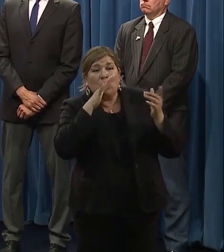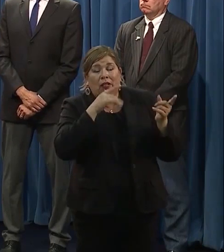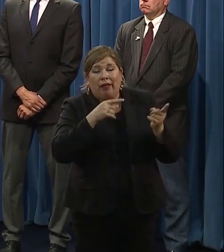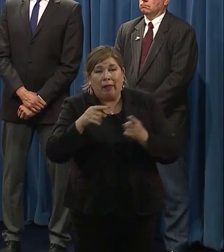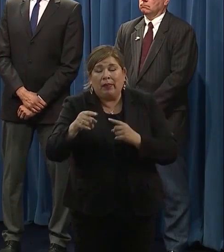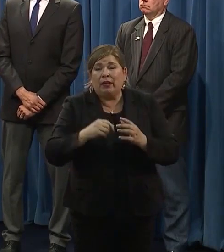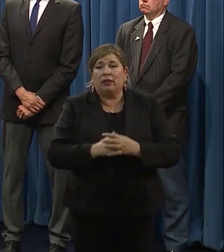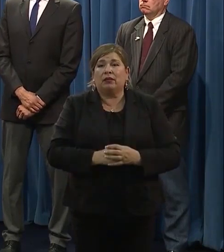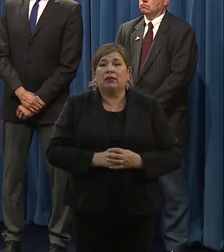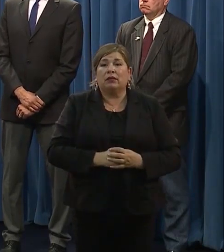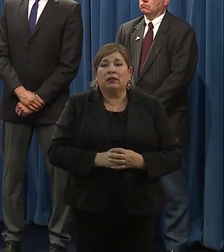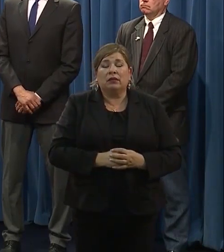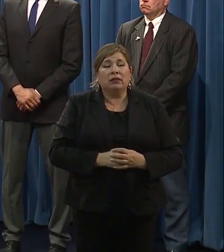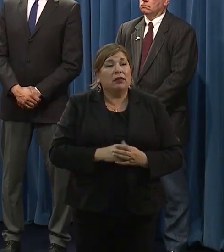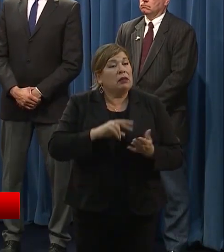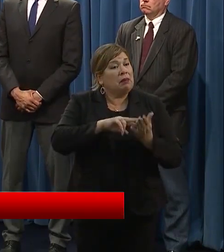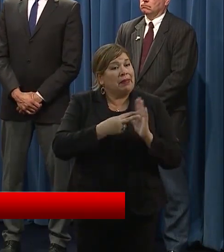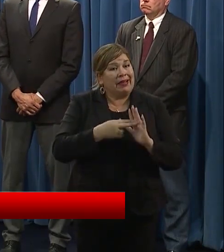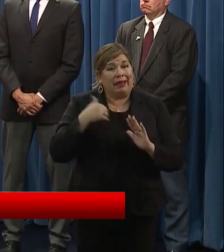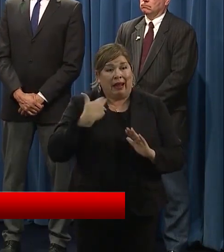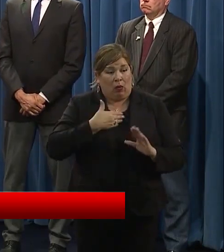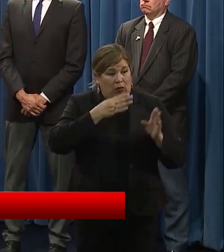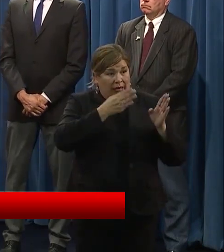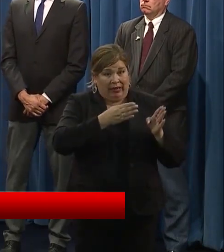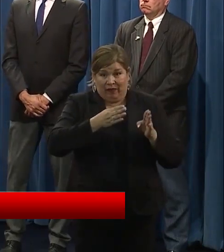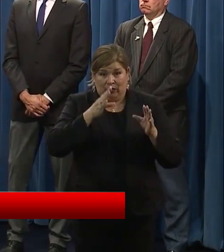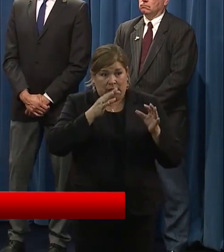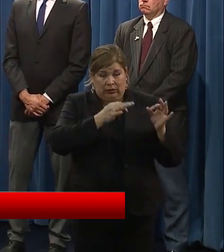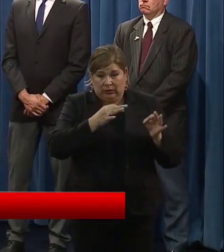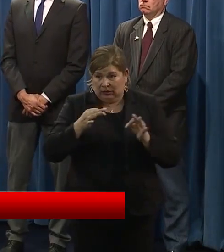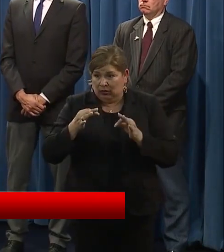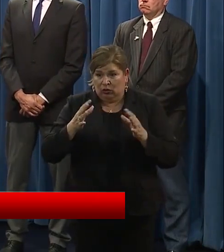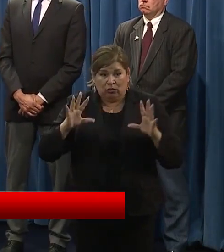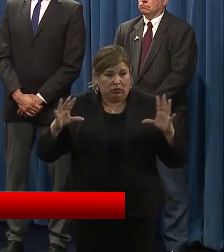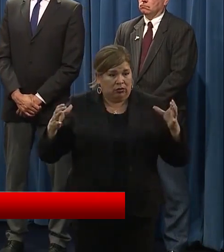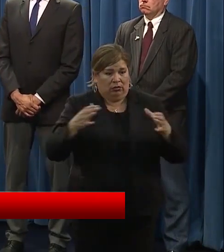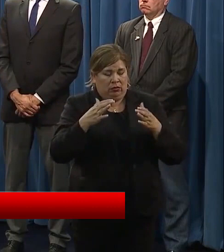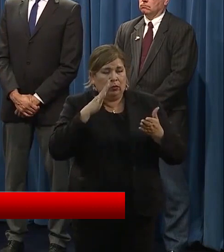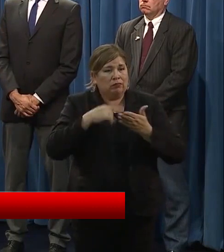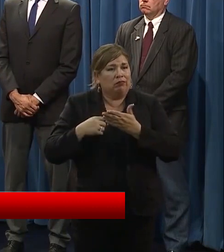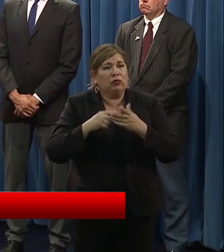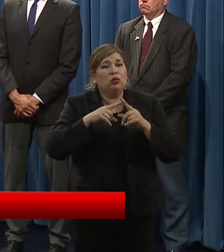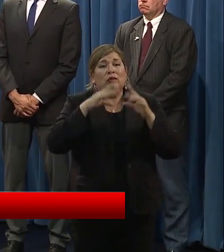THE DECLARATION DID AND HOW THINGS MAY BE GOING FORWARD. IT IS IN THE SUM TOTAL OF